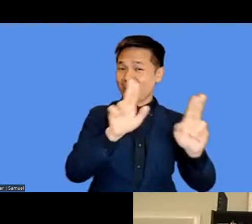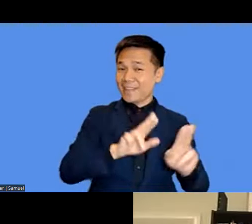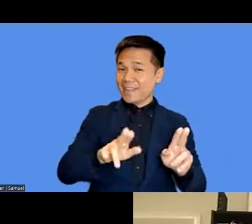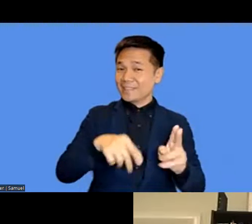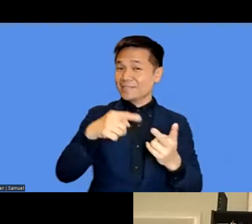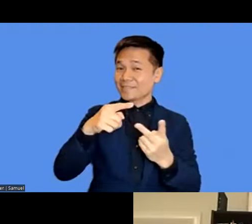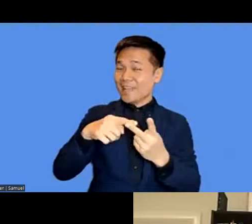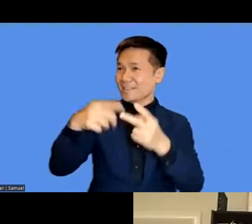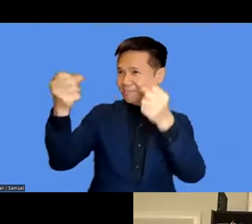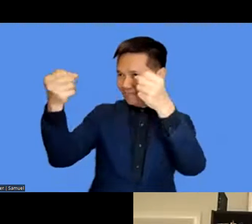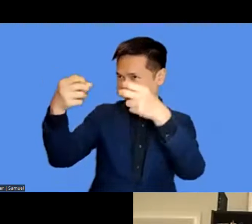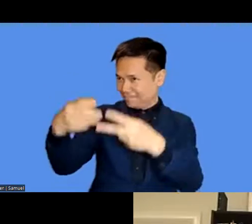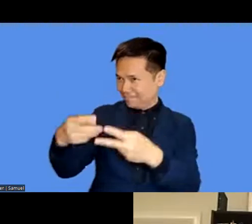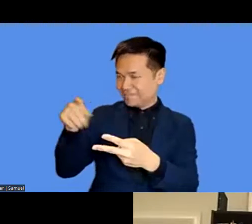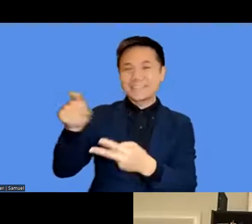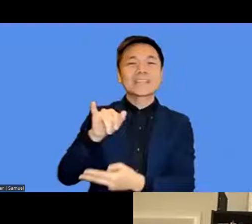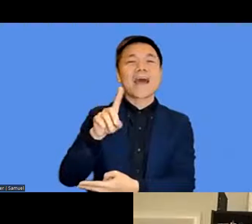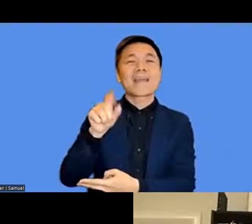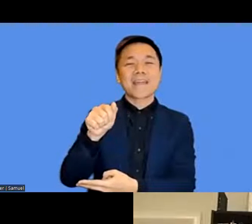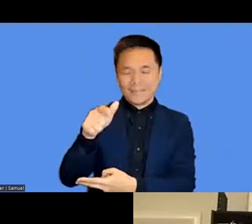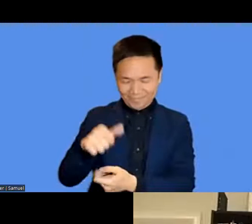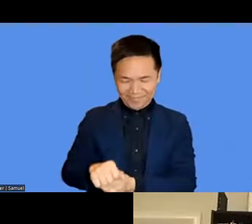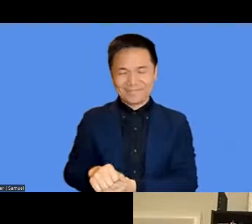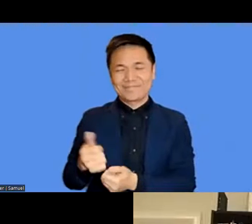Presenters and the moderator will use their cameras while presenting, but we ask others